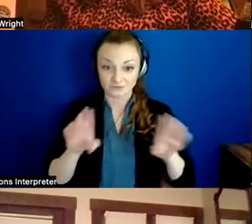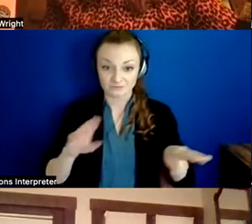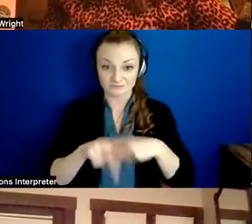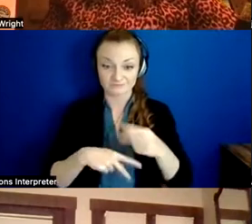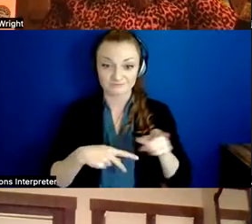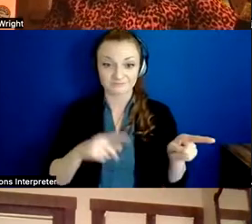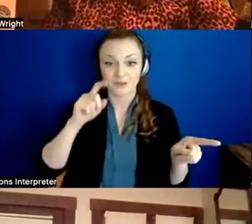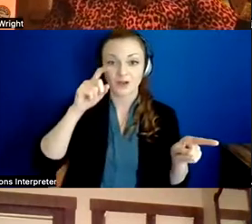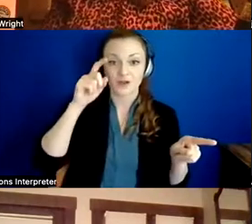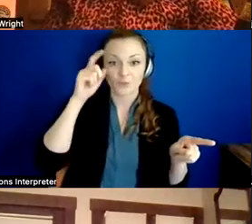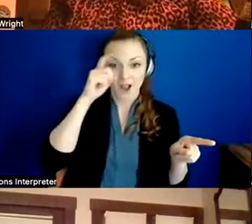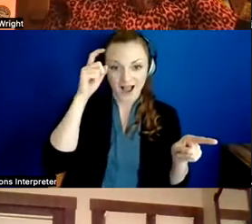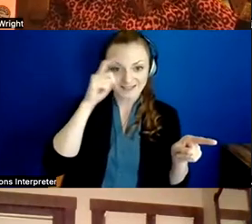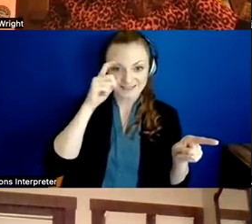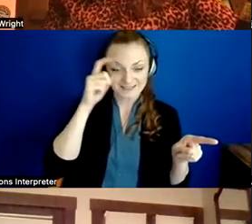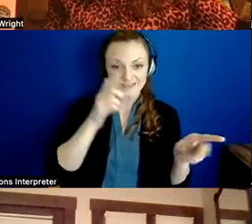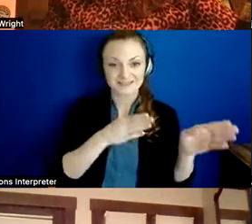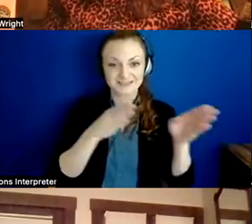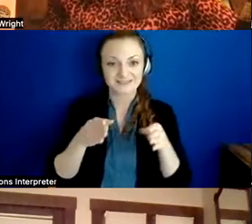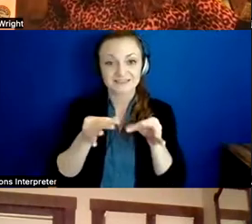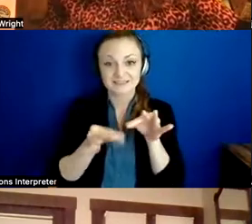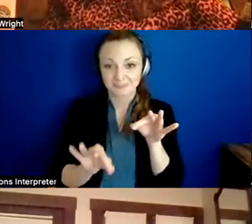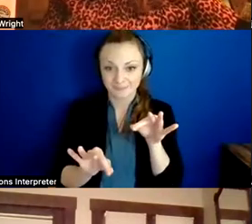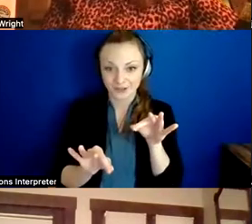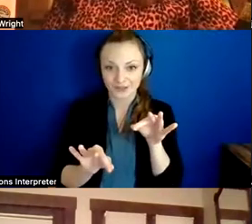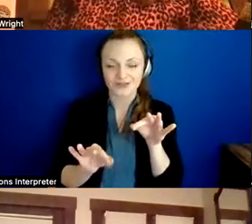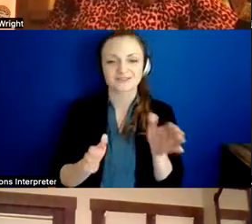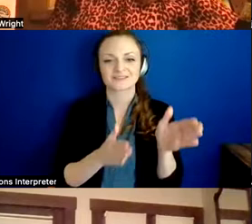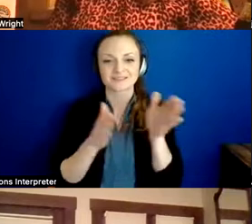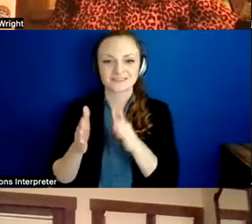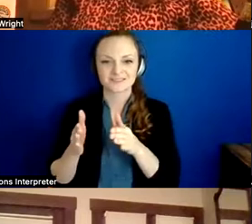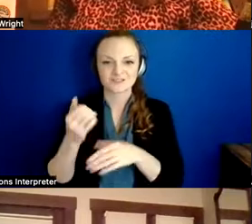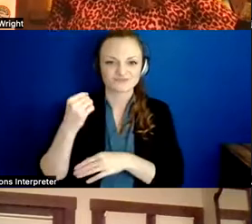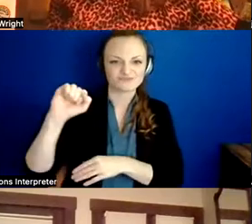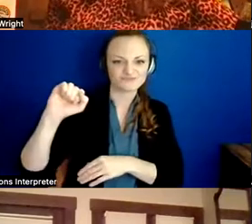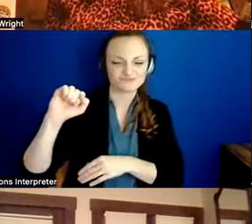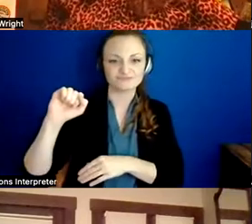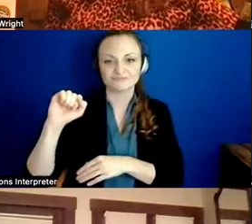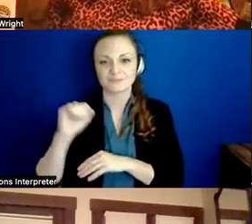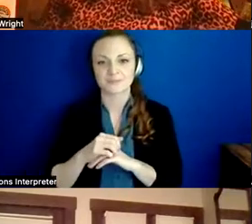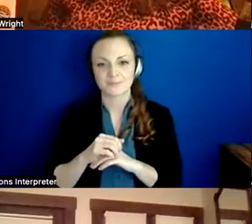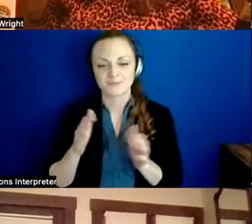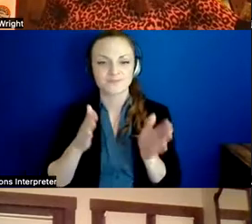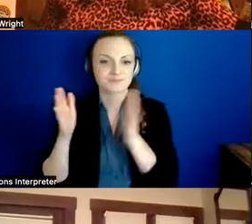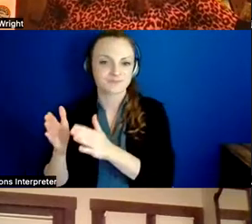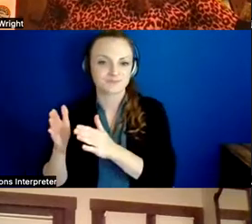19:42:09 This simple child, the rebellious child, and this silent child.